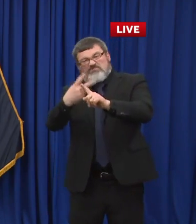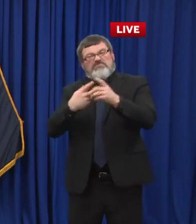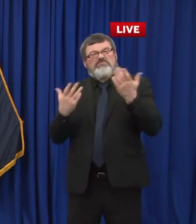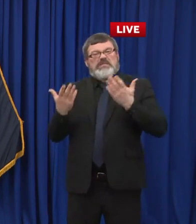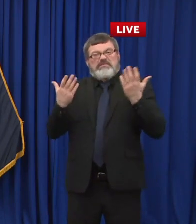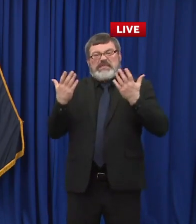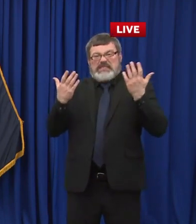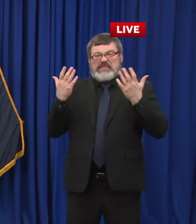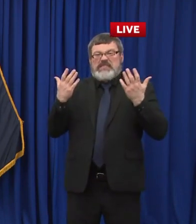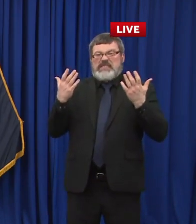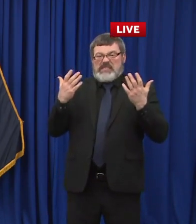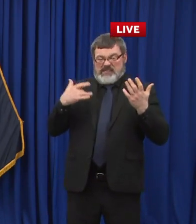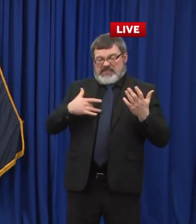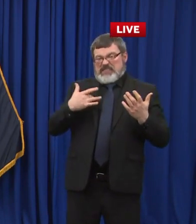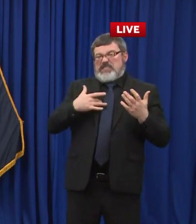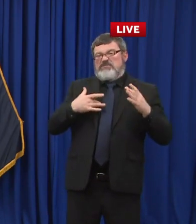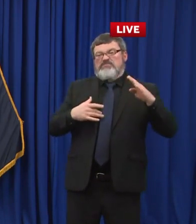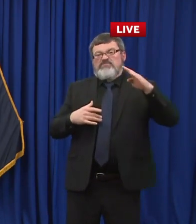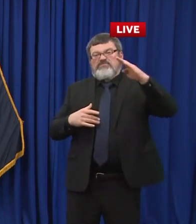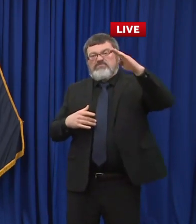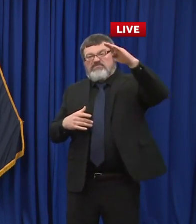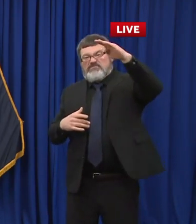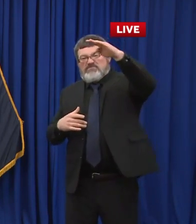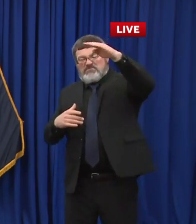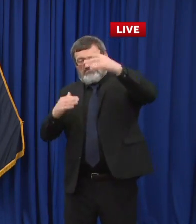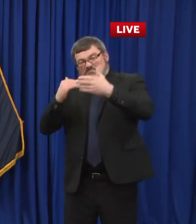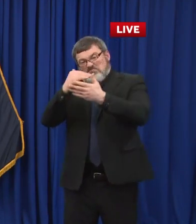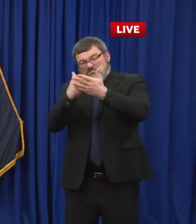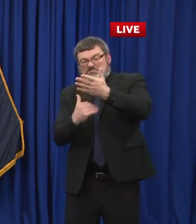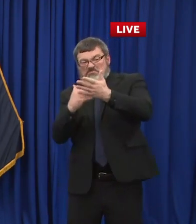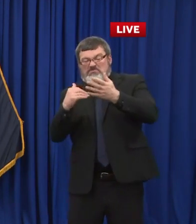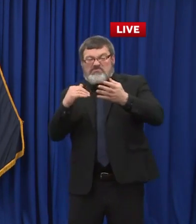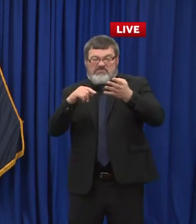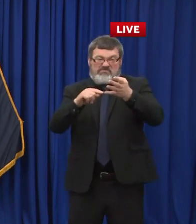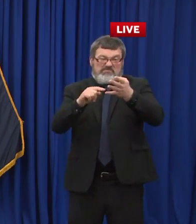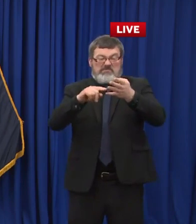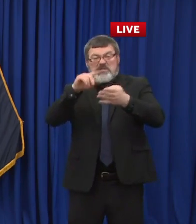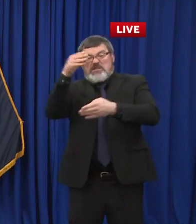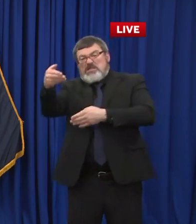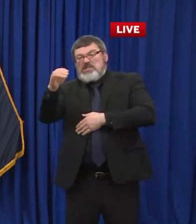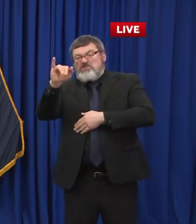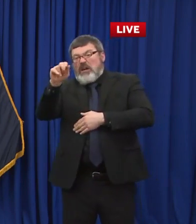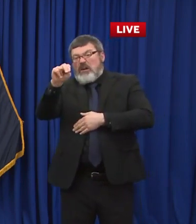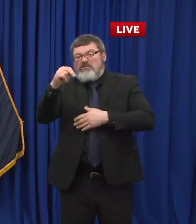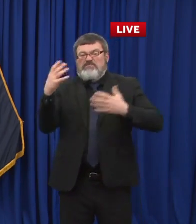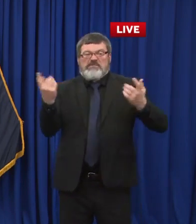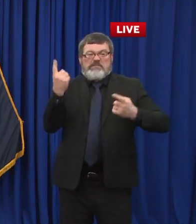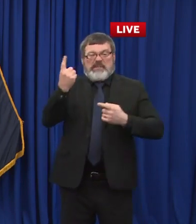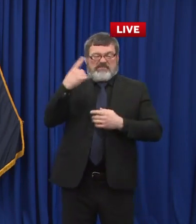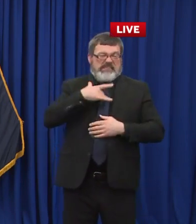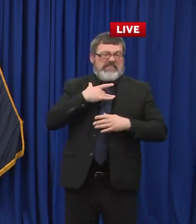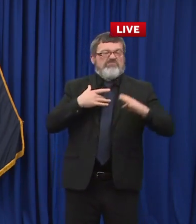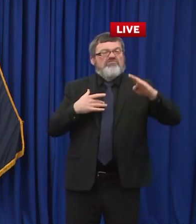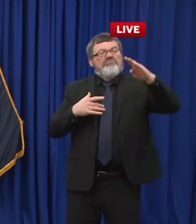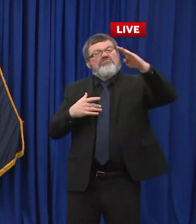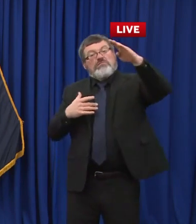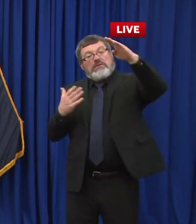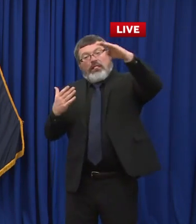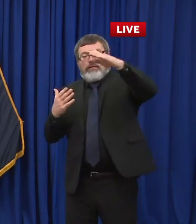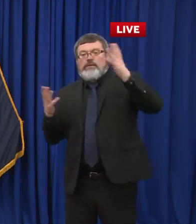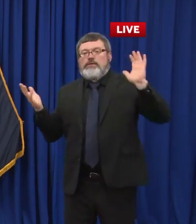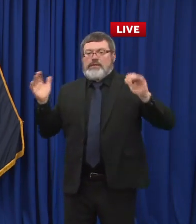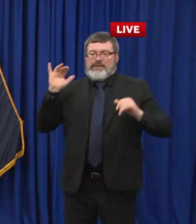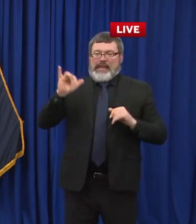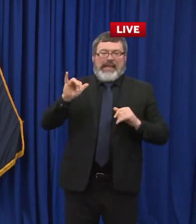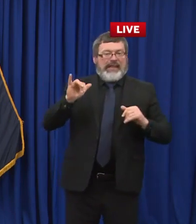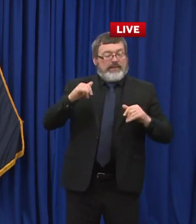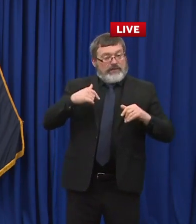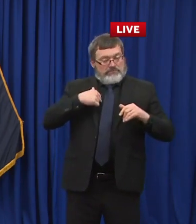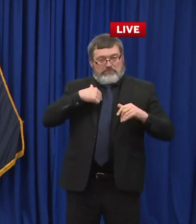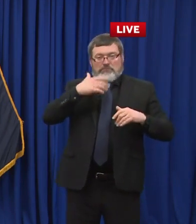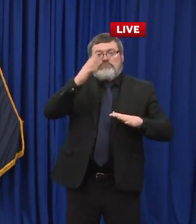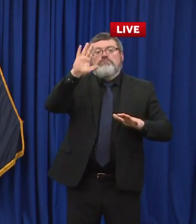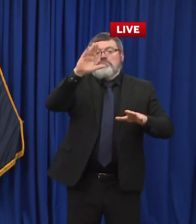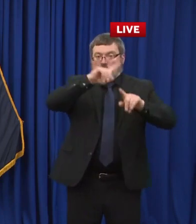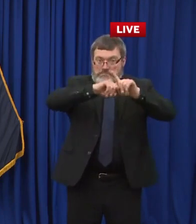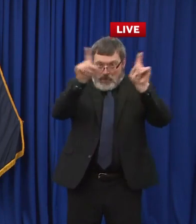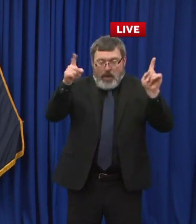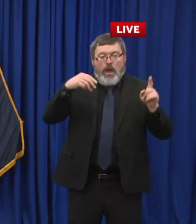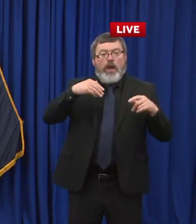WE WILL LIKELY BE IN THE SEARCH FOR THE NEXT THREE WEEKS, HOPEFULLY NOT UNTIL CHRISTMAS, BUT IT COULD BE, AND WE HAVE TO PLAN THAT COULD BE THE CASE.